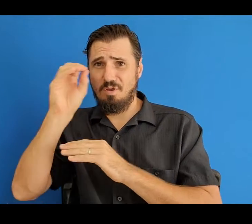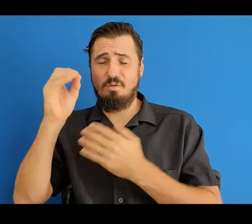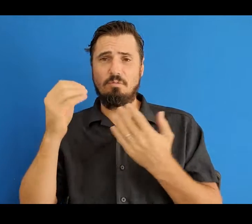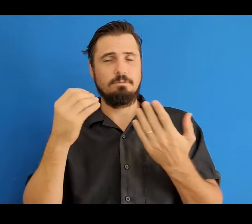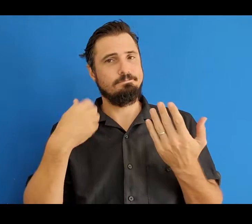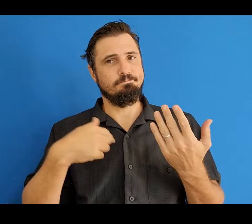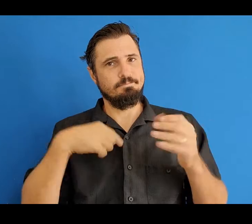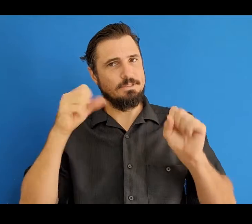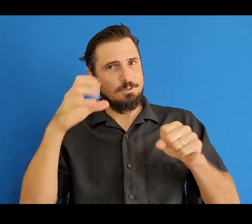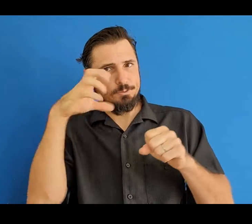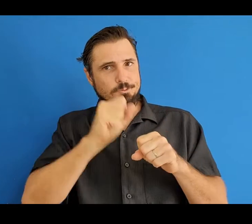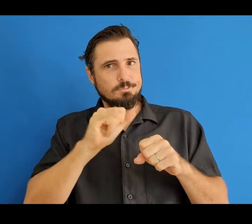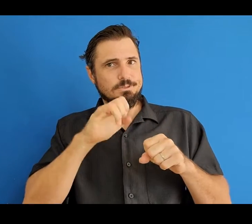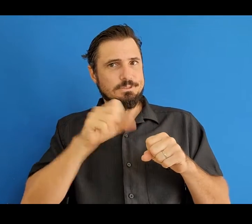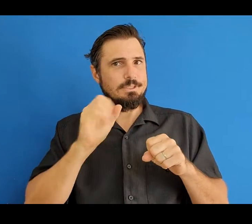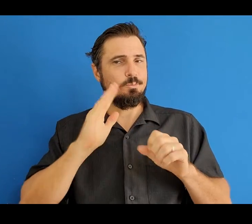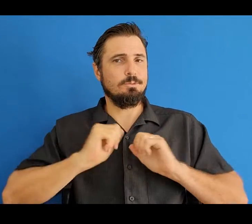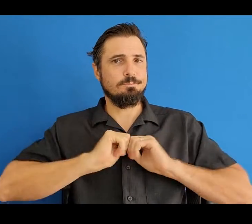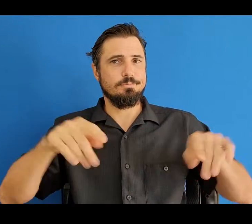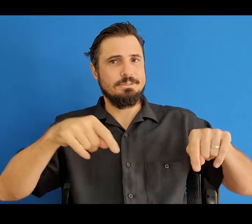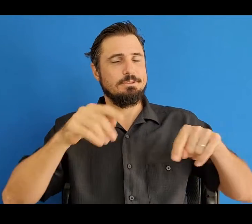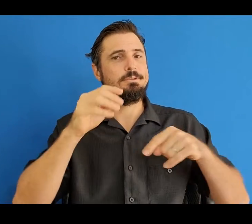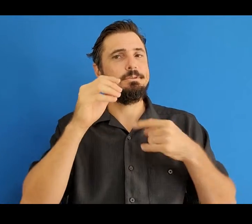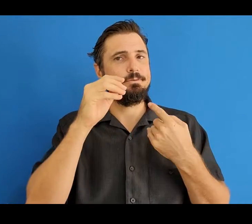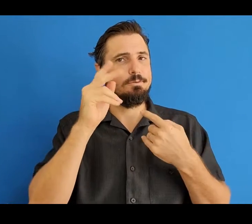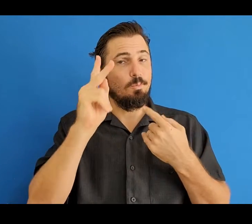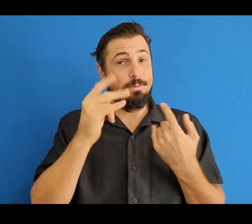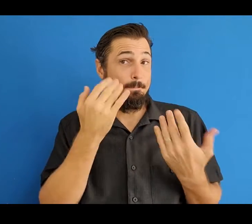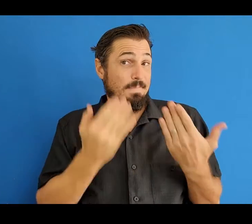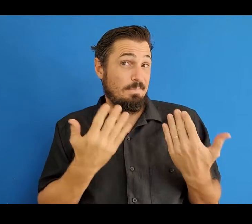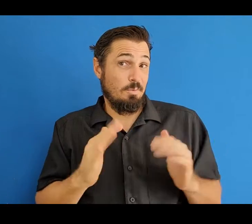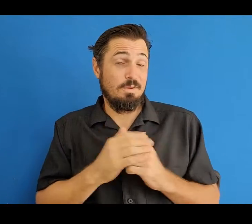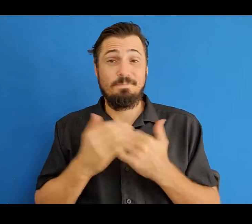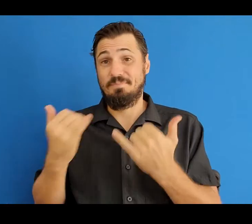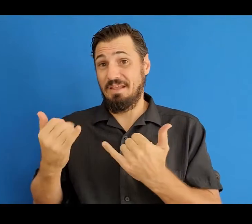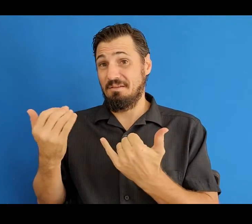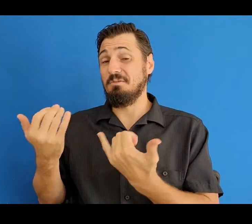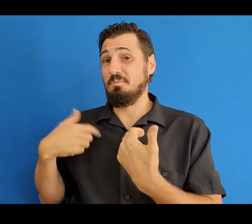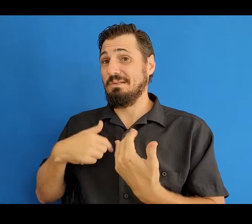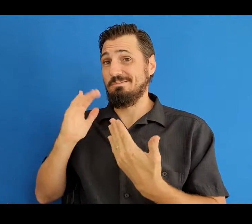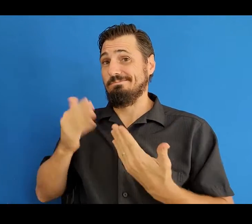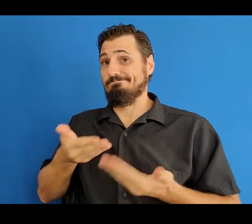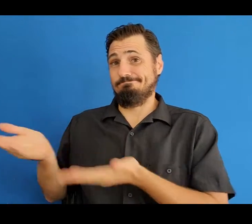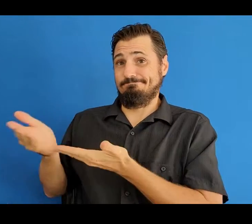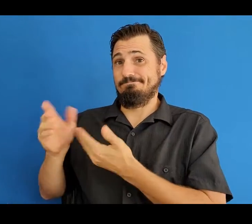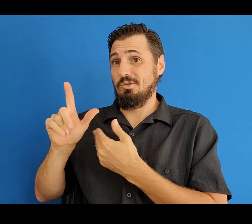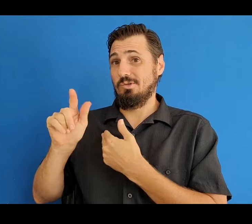For more, we turn to Kaua‘i Deputy District Health Officer Lauren Guest Thanks, Mayor